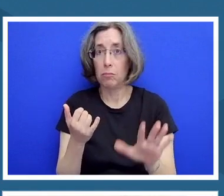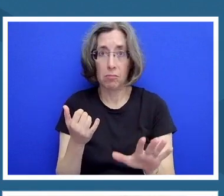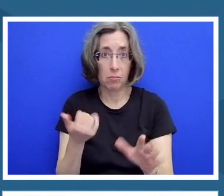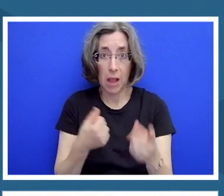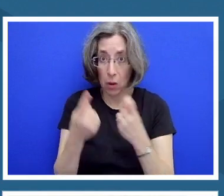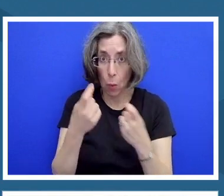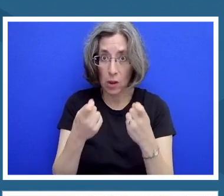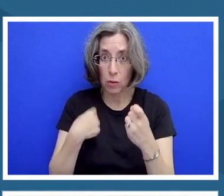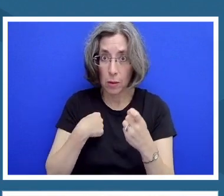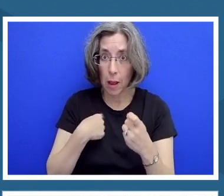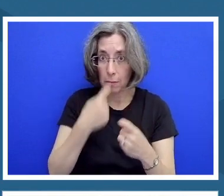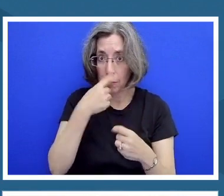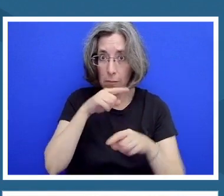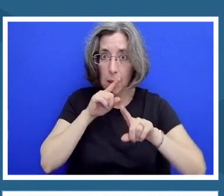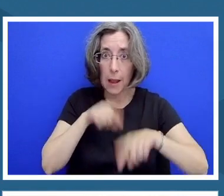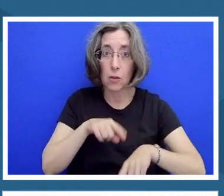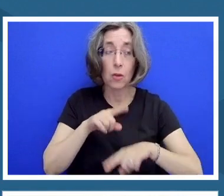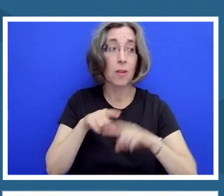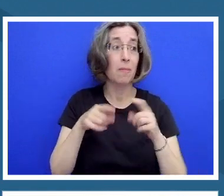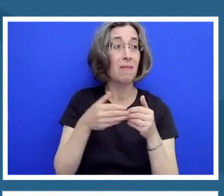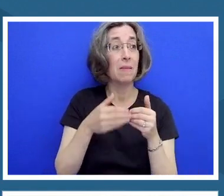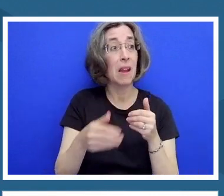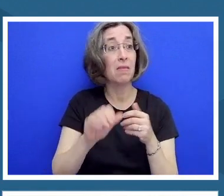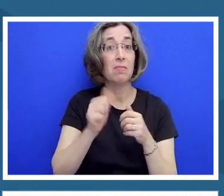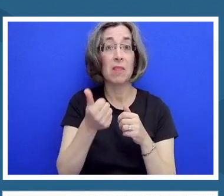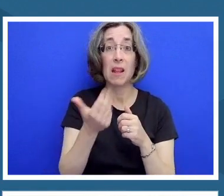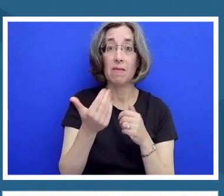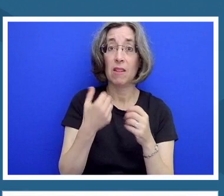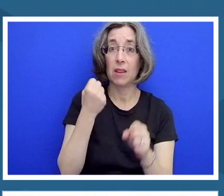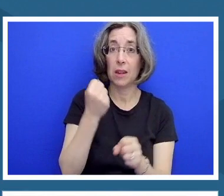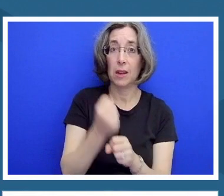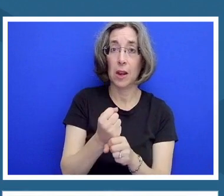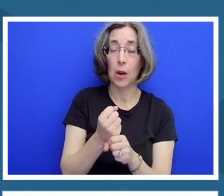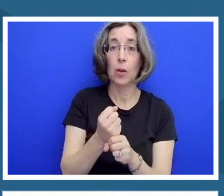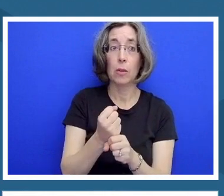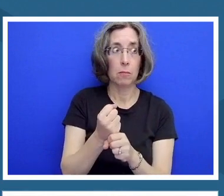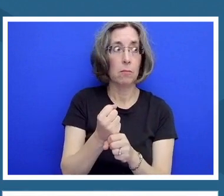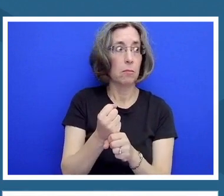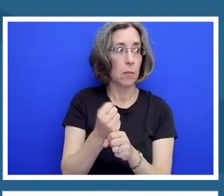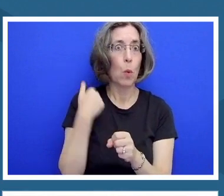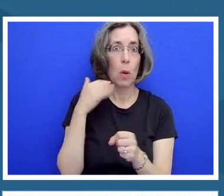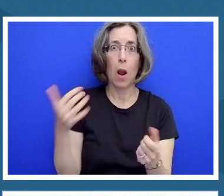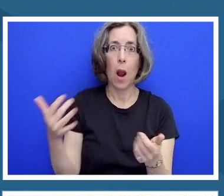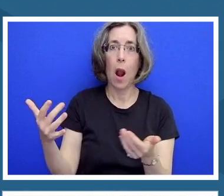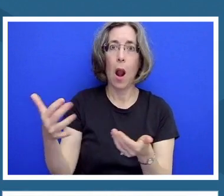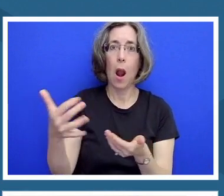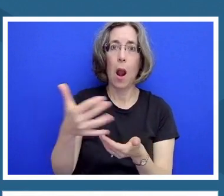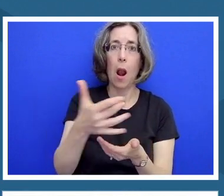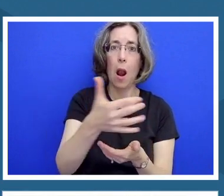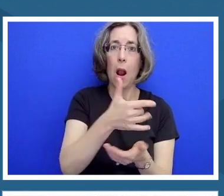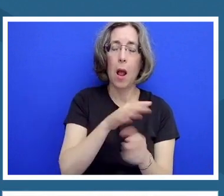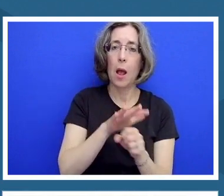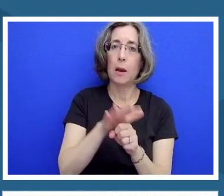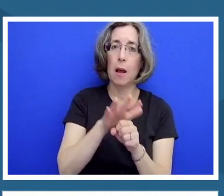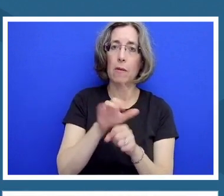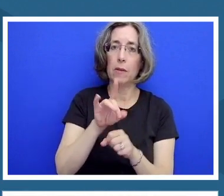decade or even 15 years we will probably be in a good position to say that we have found